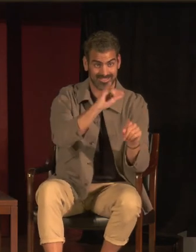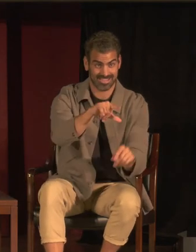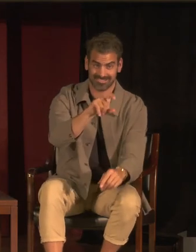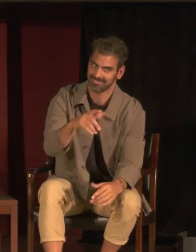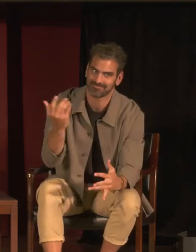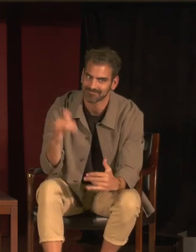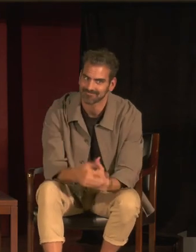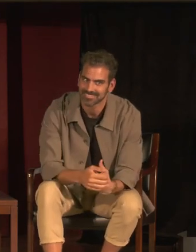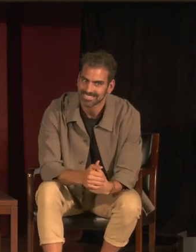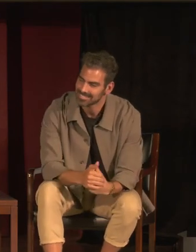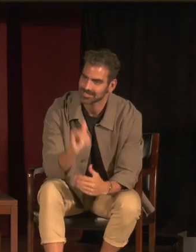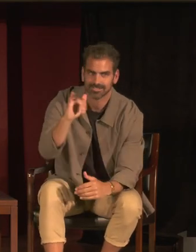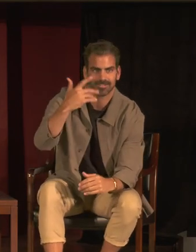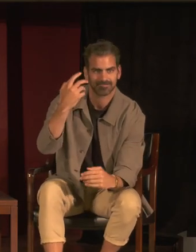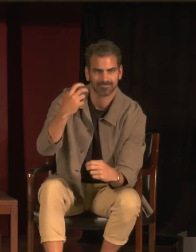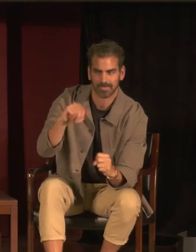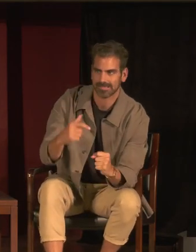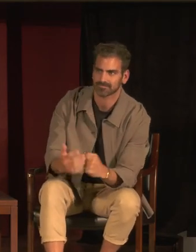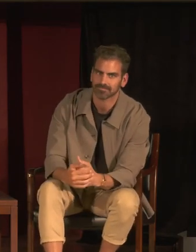itself, and you're just now bringing it forth.